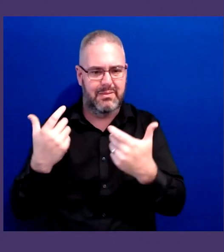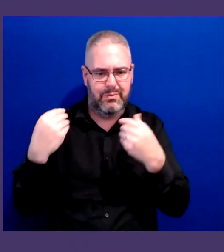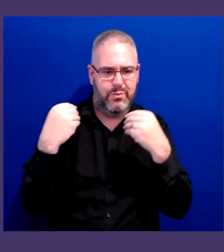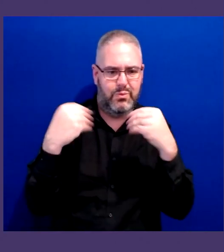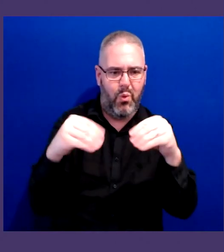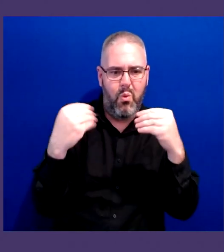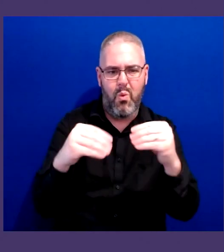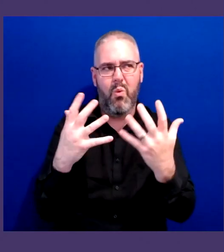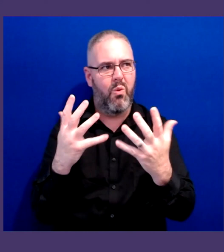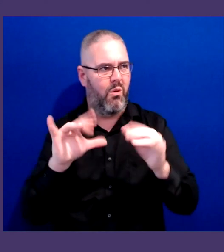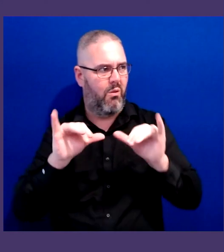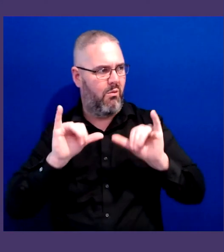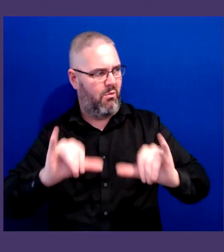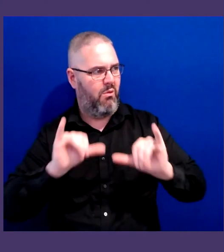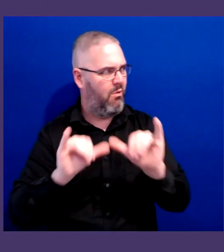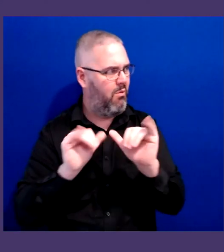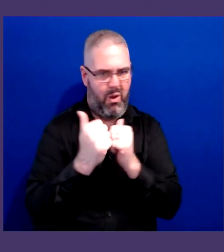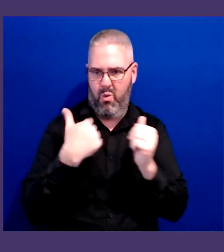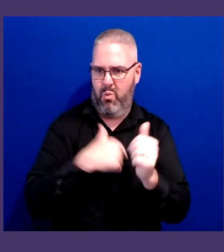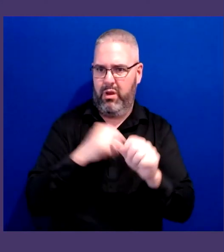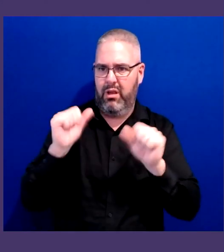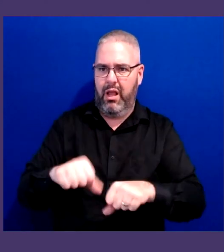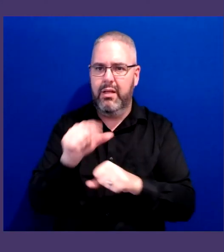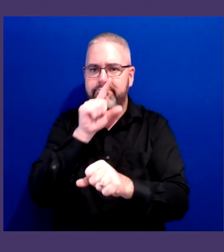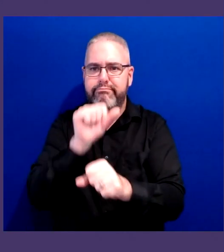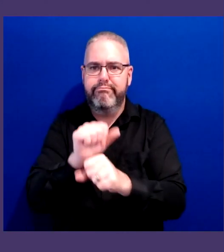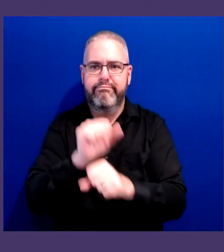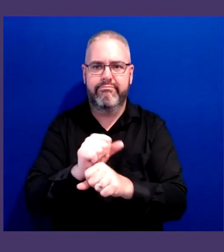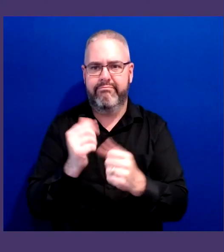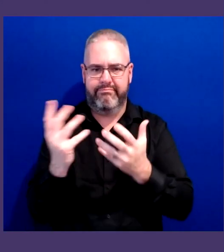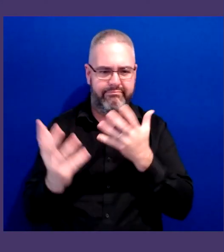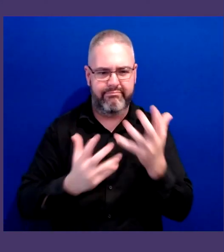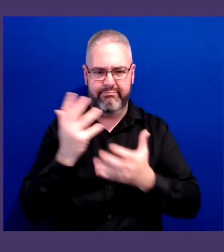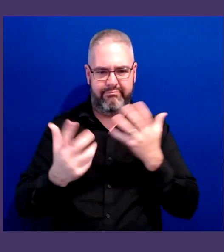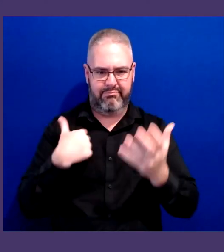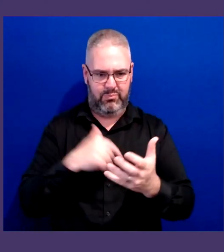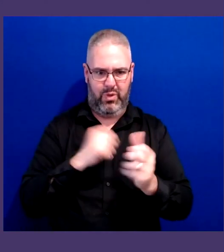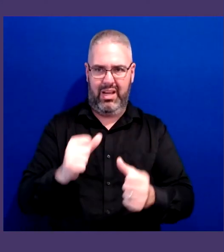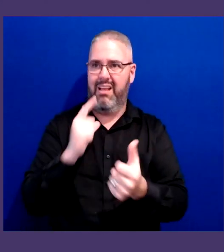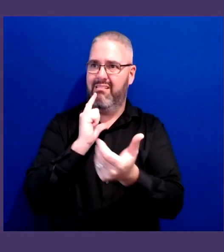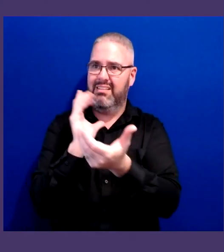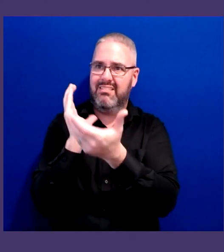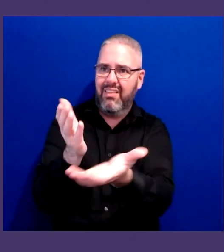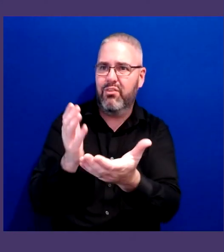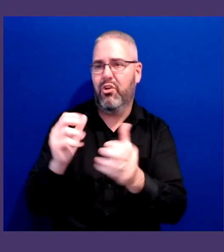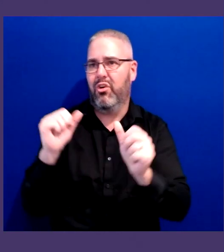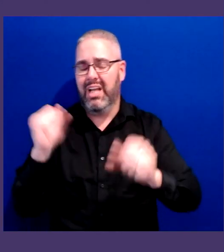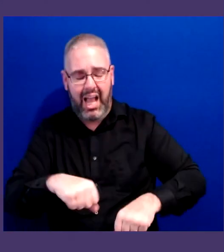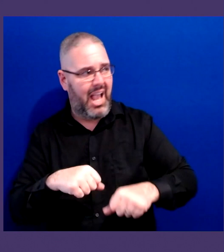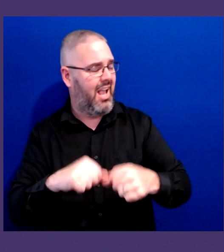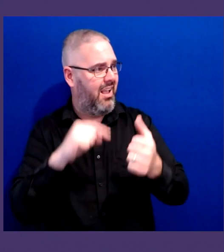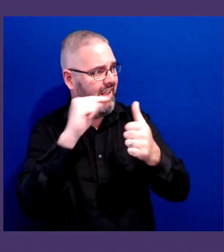we could actually deliver stuff. Jordan Steele John: We could deliver things. Stephanie Cadieux: Or we could